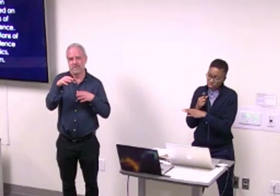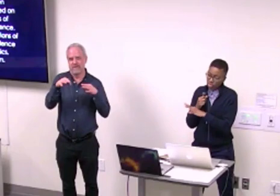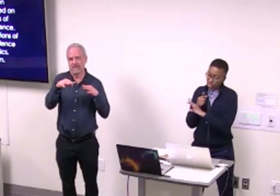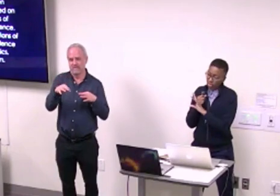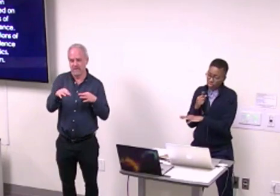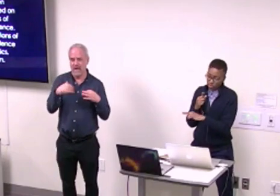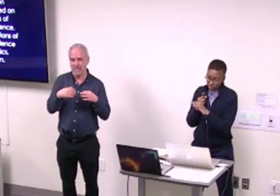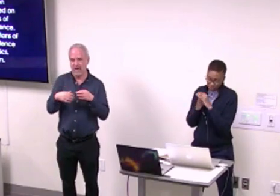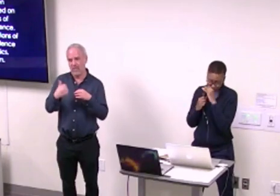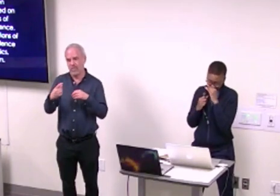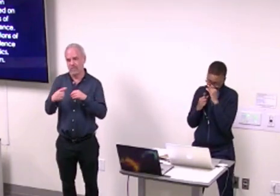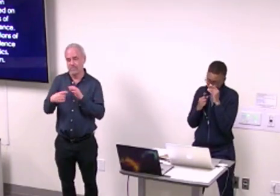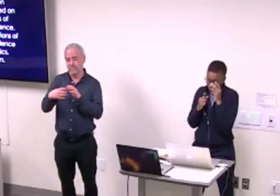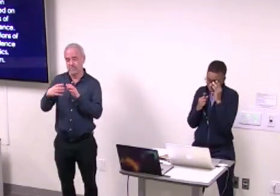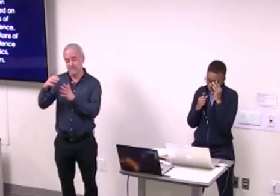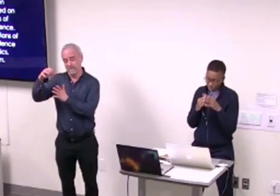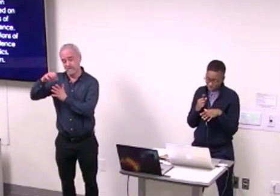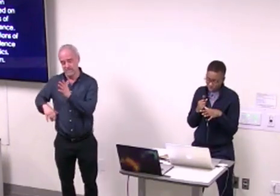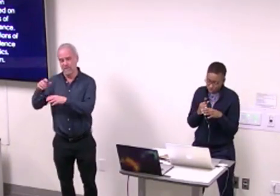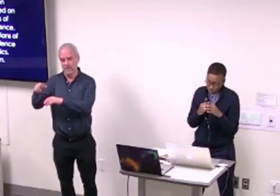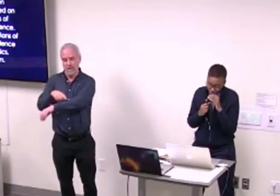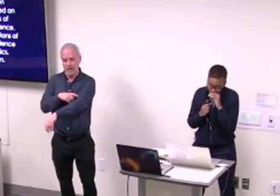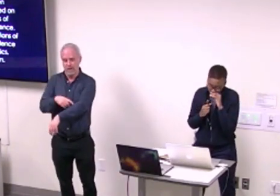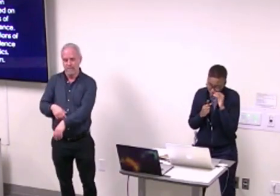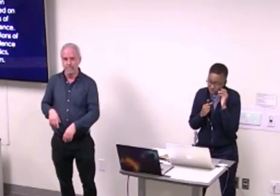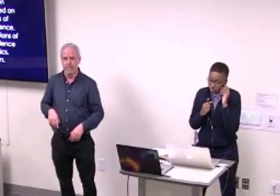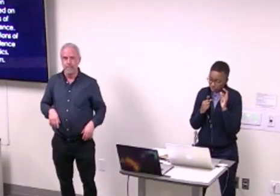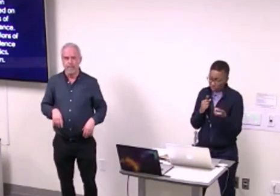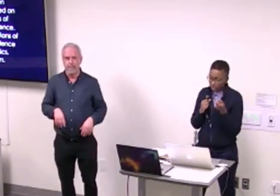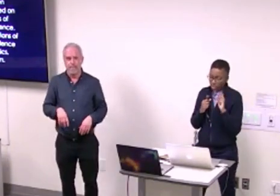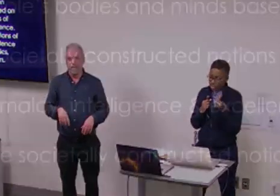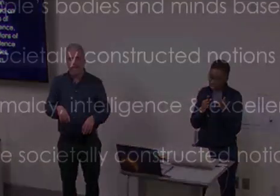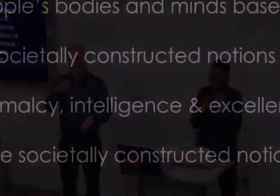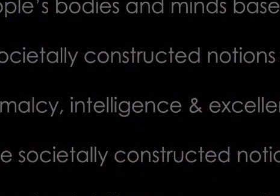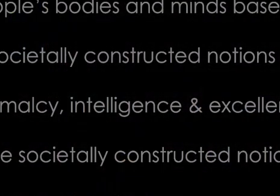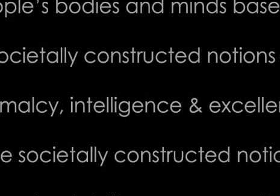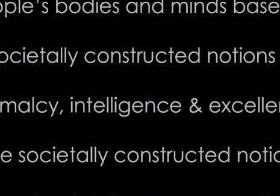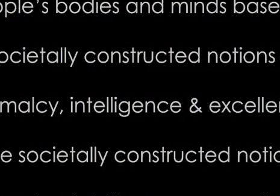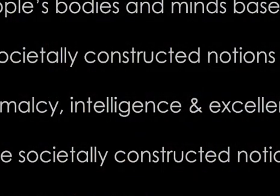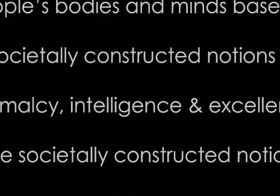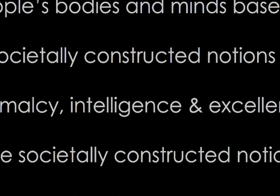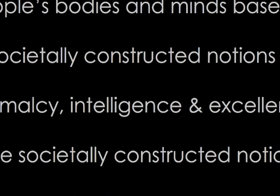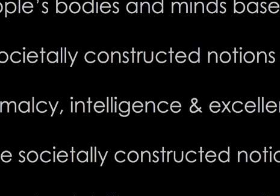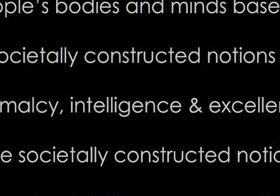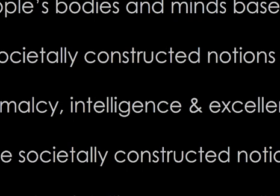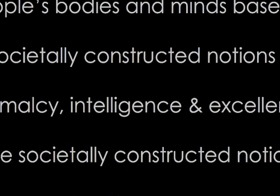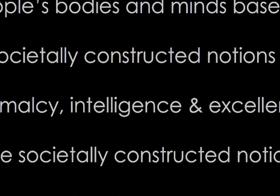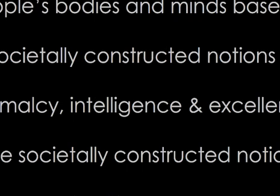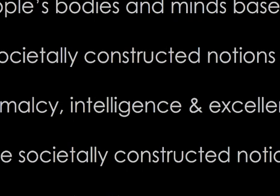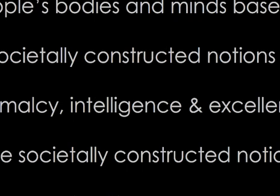I know that I didn't get to kind of parse out a lot of it. But again, it's this system. So when we talk about systemic oppression.